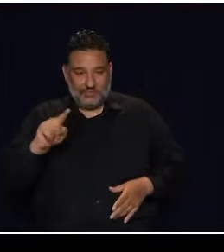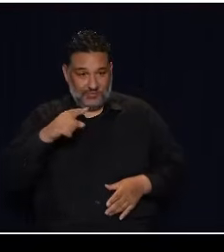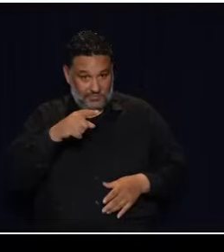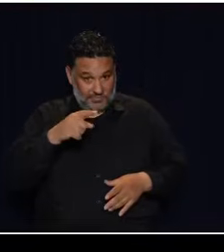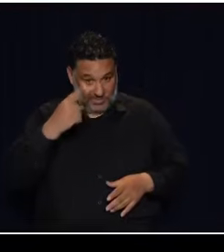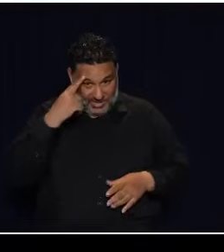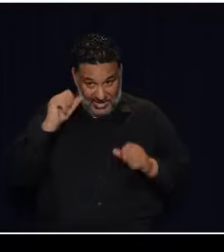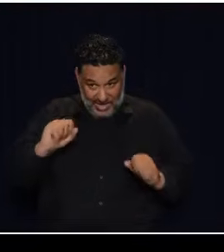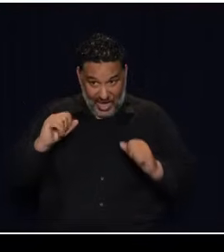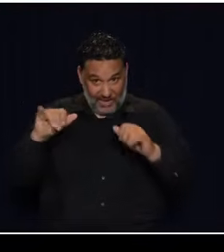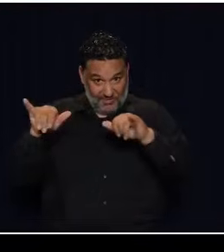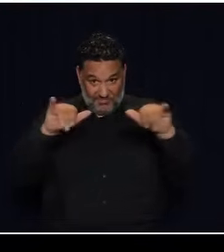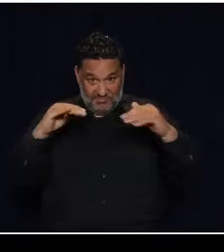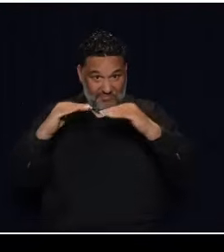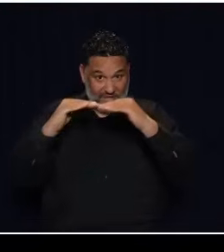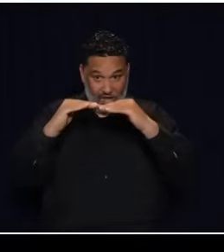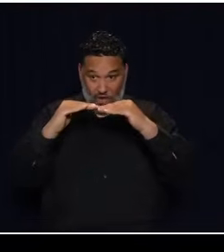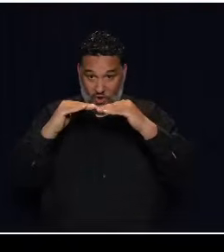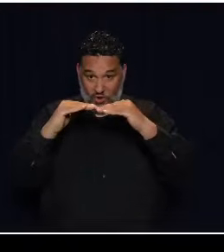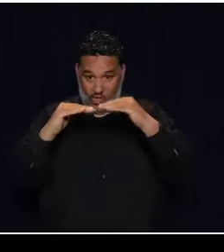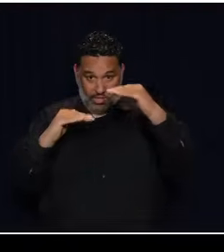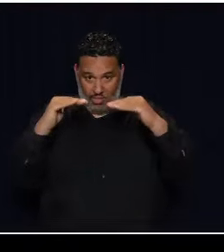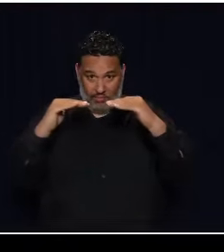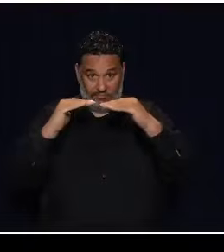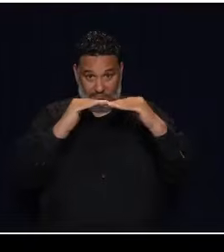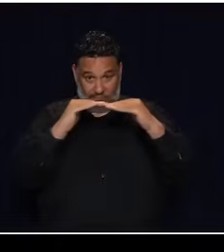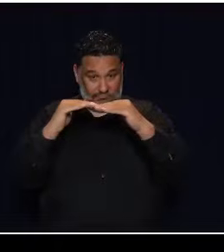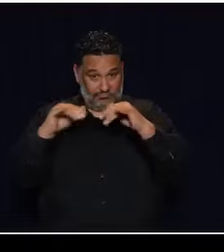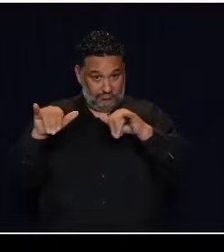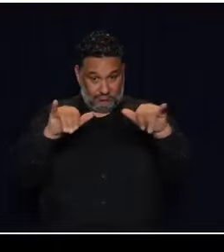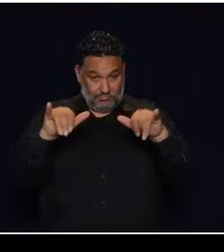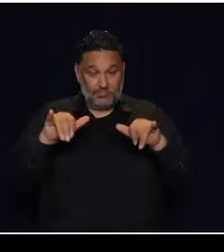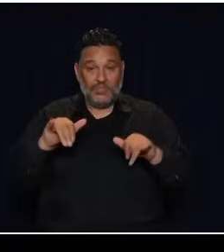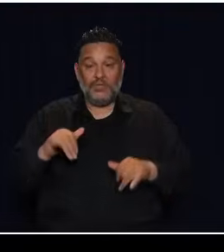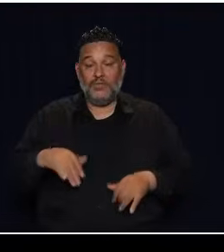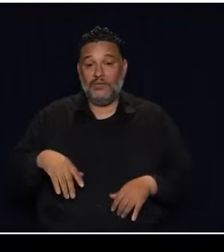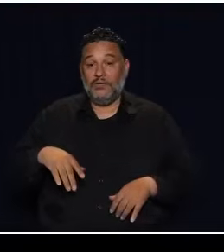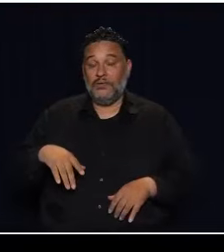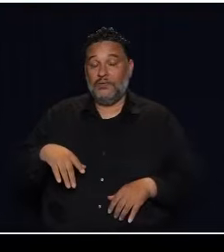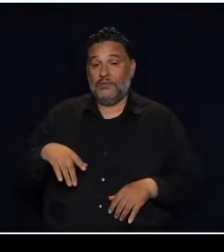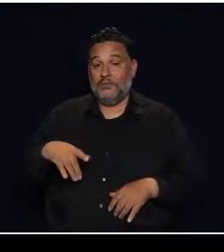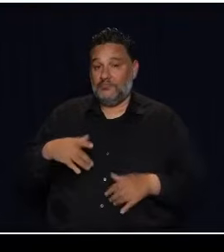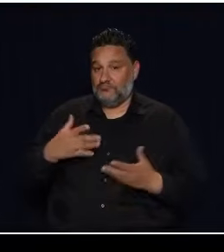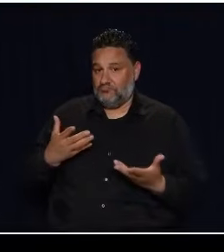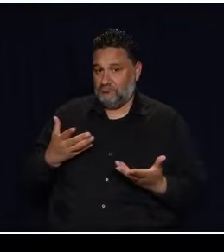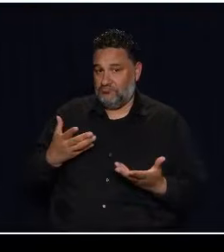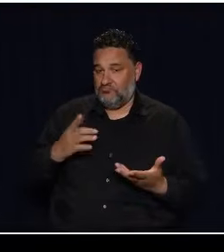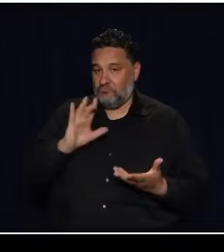PLAYING FIELD. DR. RUIZ, YOUR THOUGHTS ON THAT.